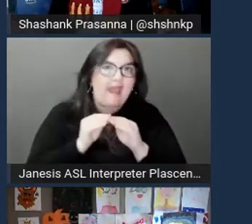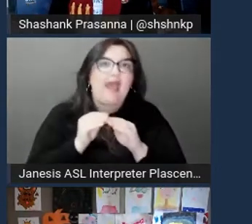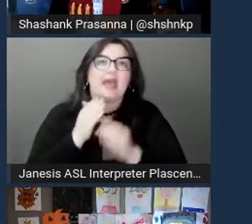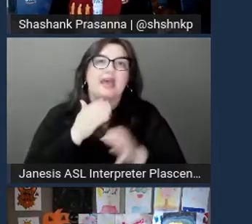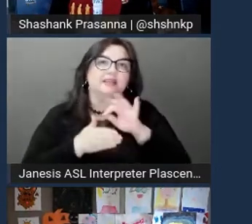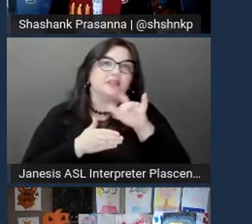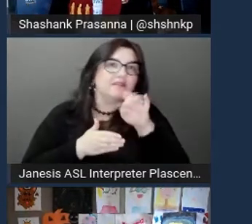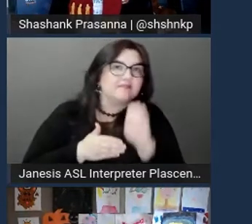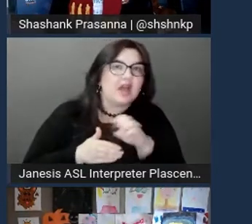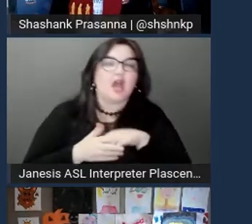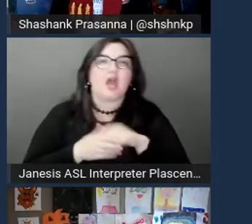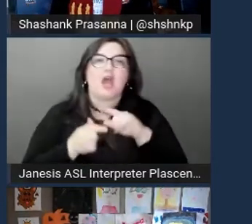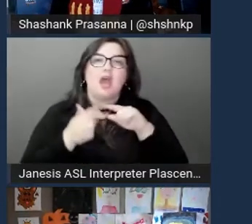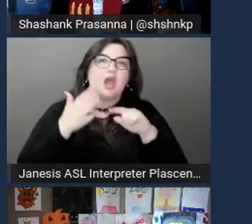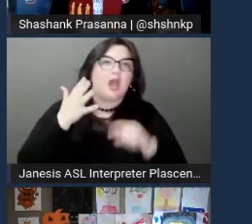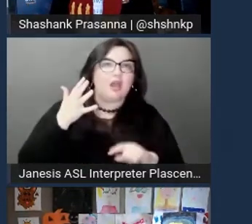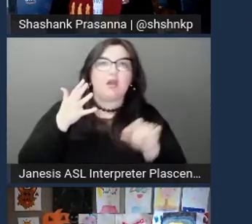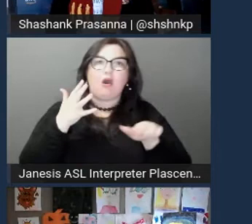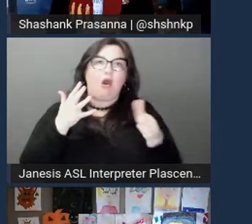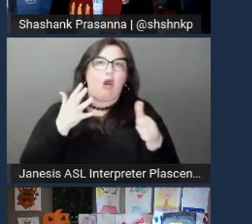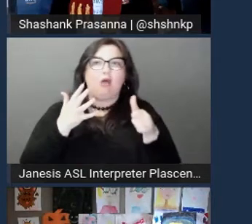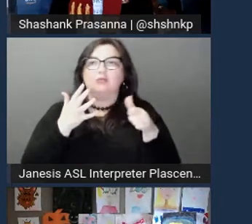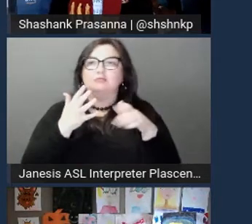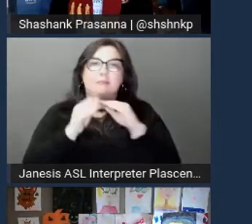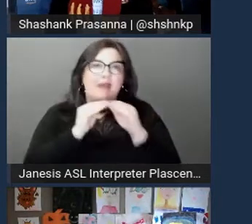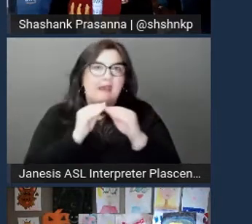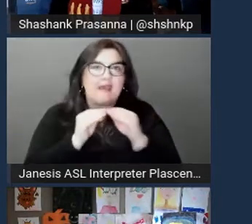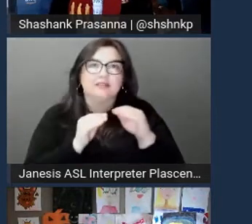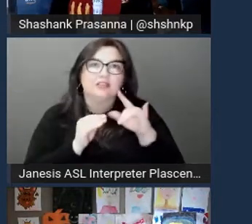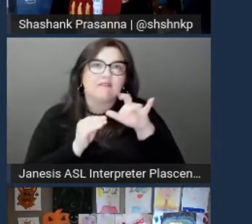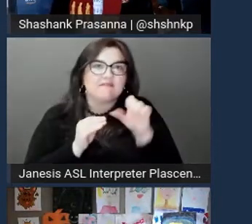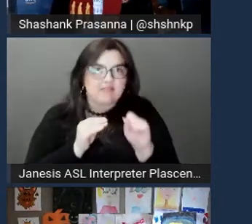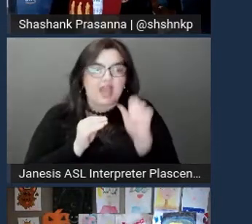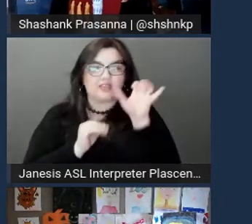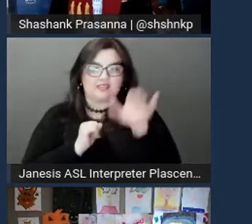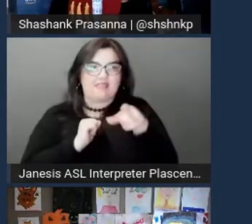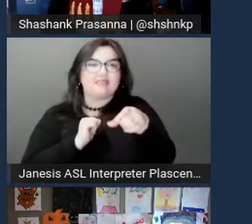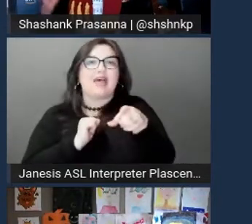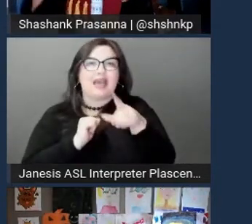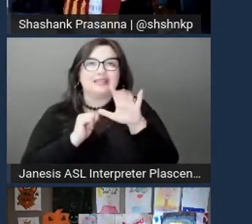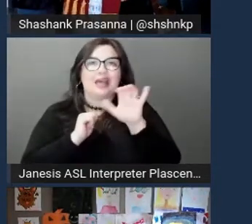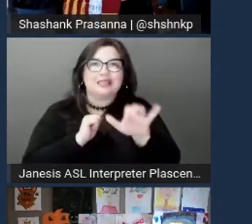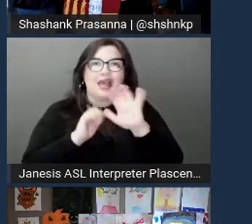or what other one of patches files? So this is how I am using the manifest.